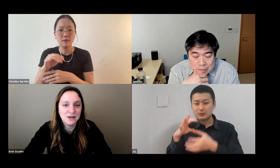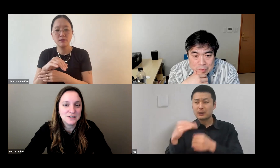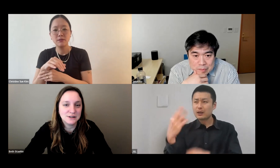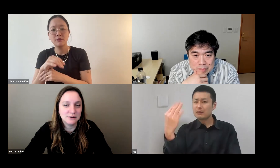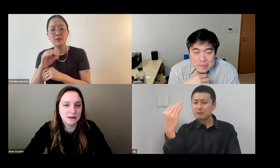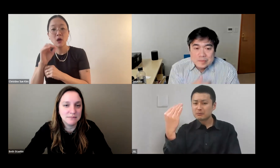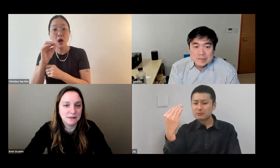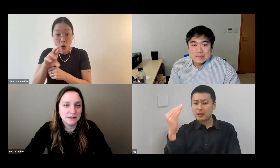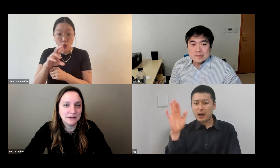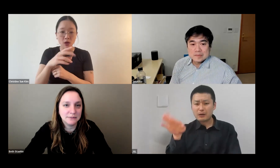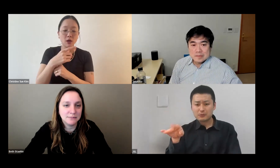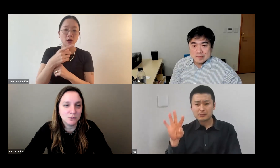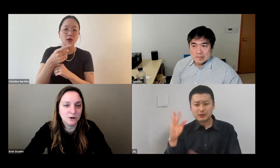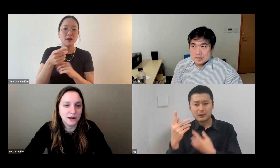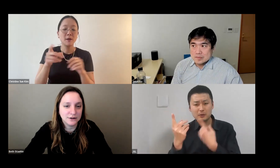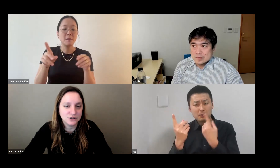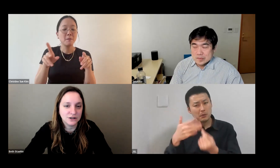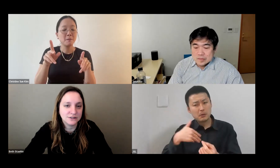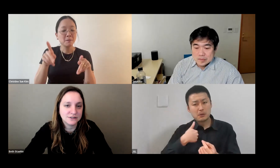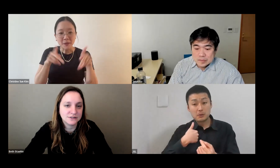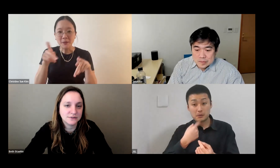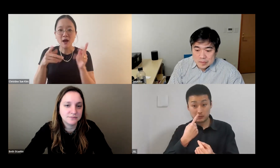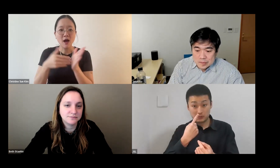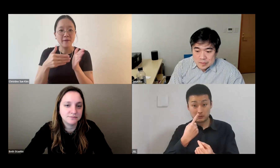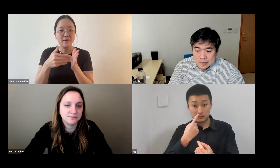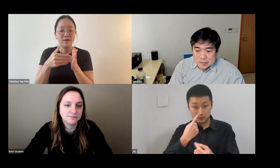so it made me a little bit more anxious.